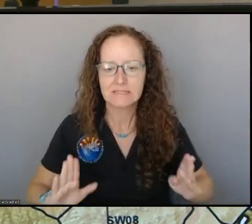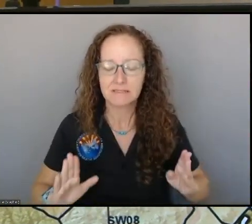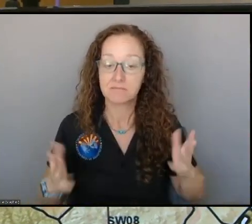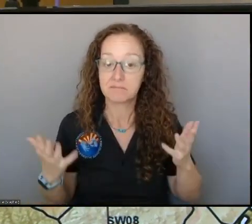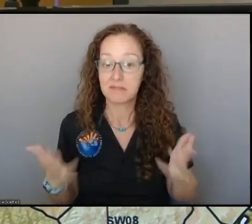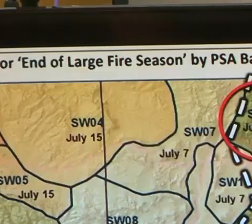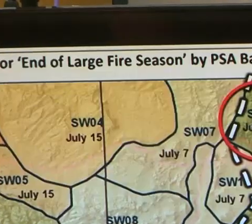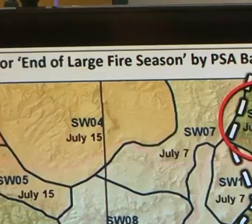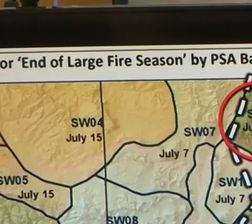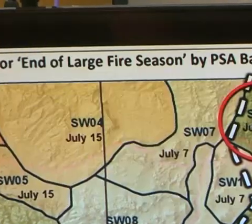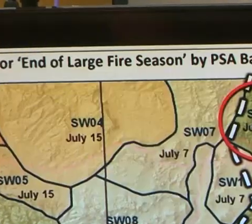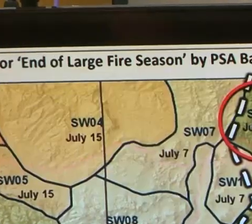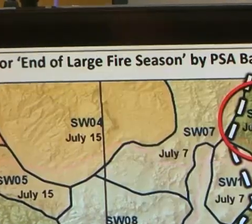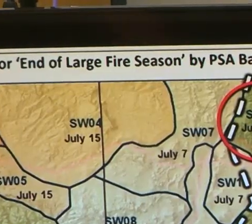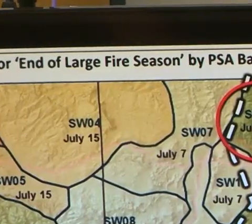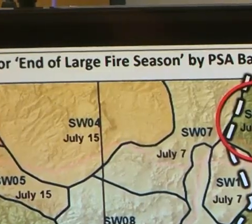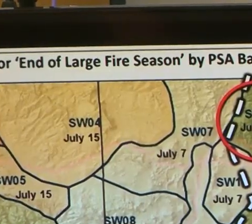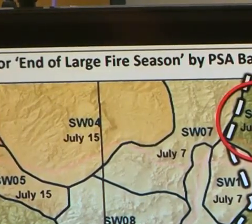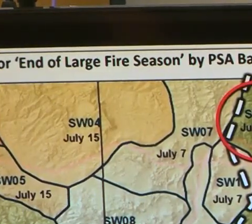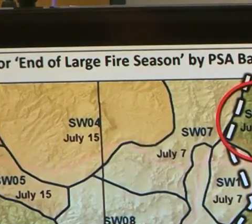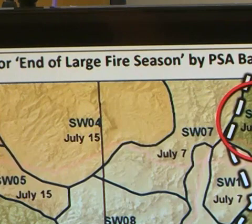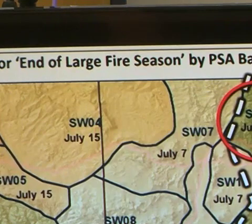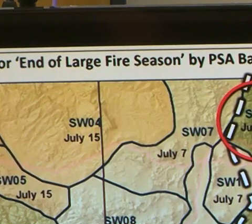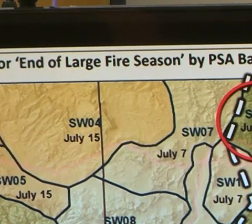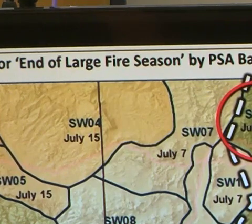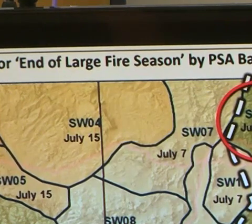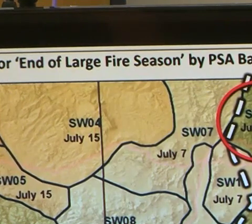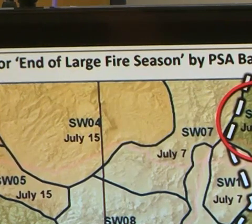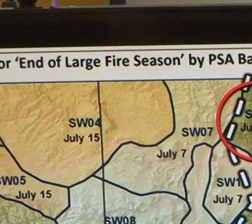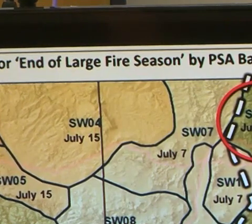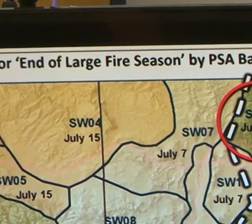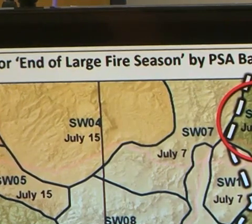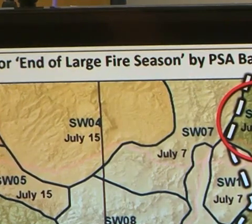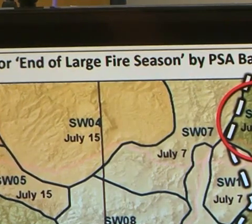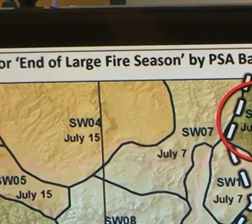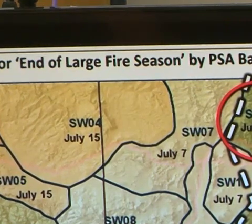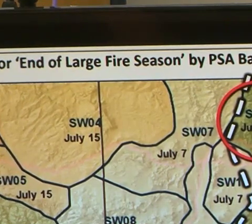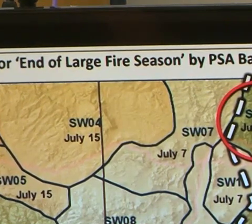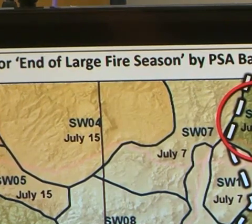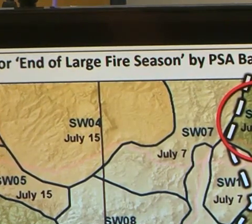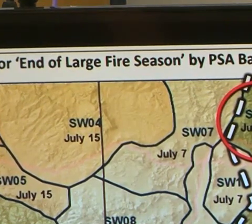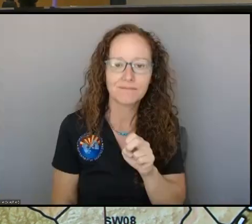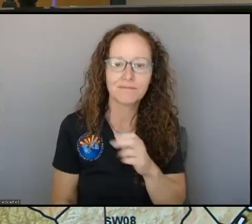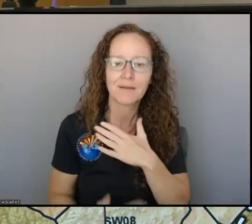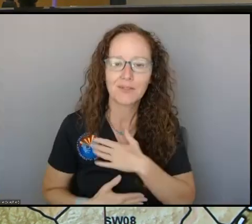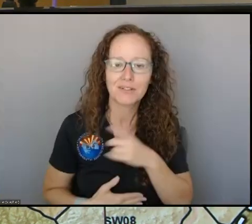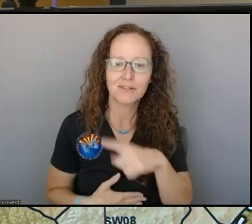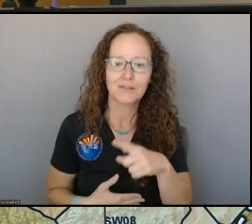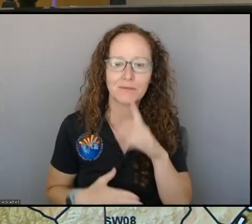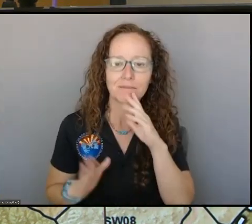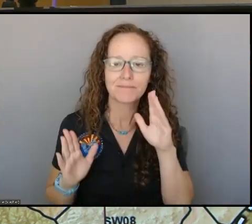for watching. Thank you, Jasmine. Appreciate you. And we'll see you again tomorrow. Bye bye.